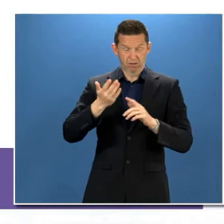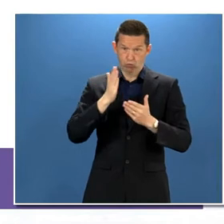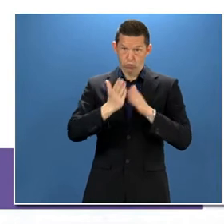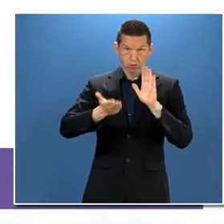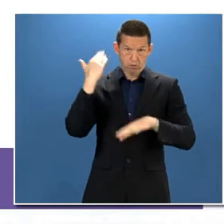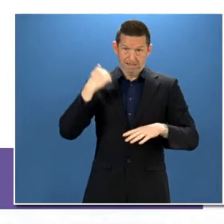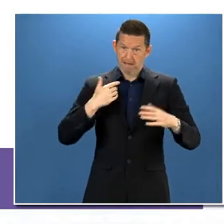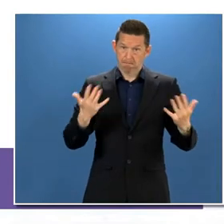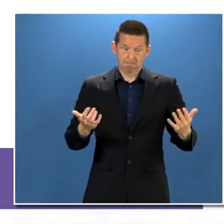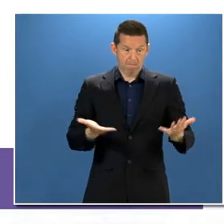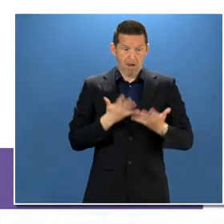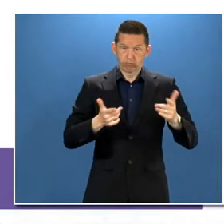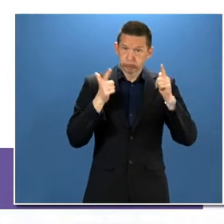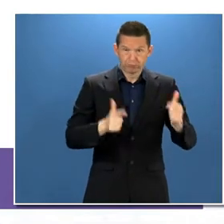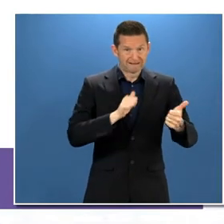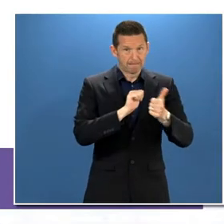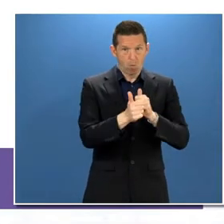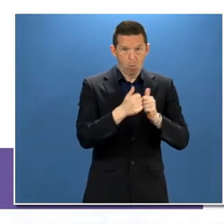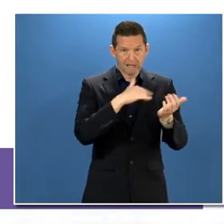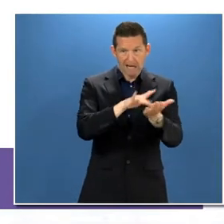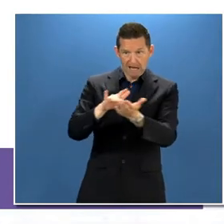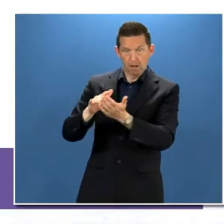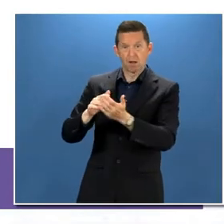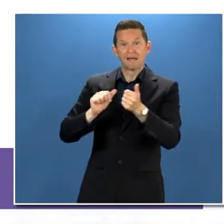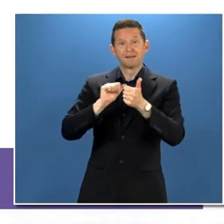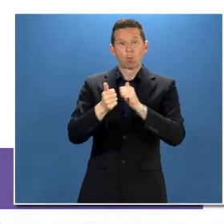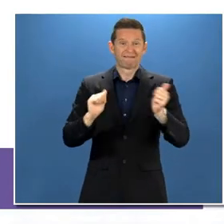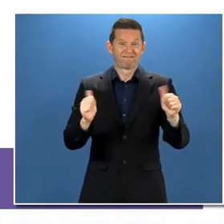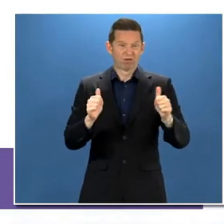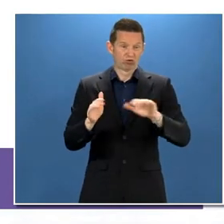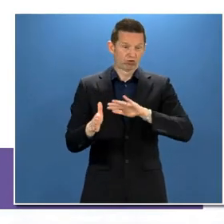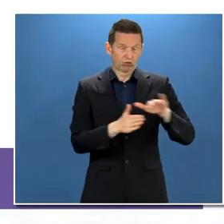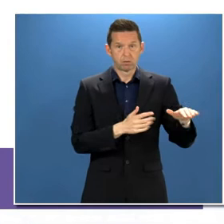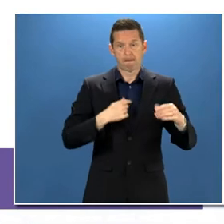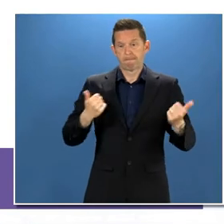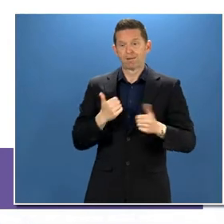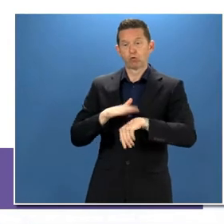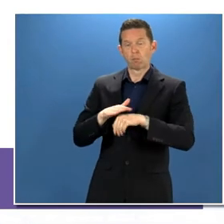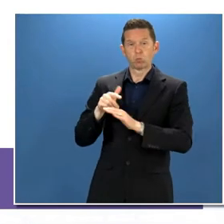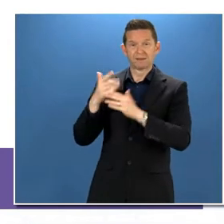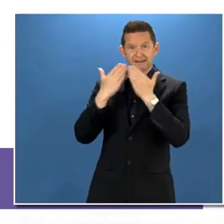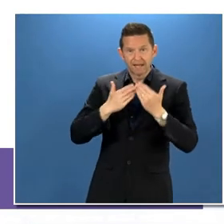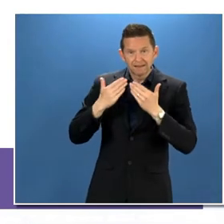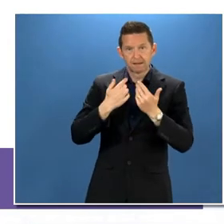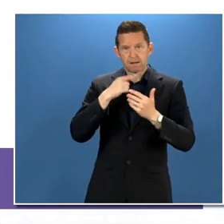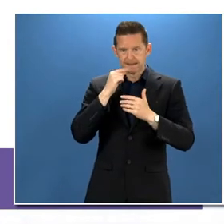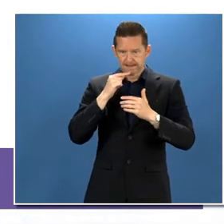Not playing sport meant I had a lot more free time on my hands to study and to pass exams, et cetera.